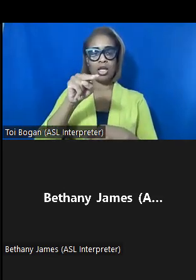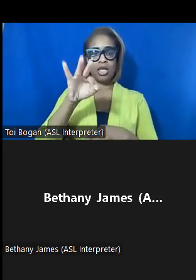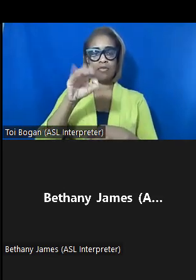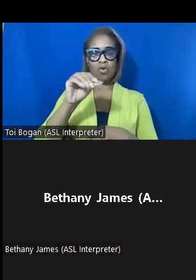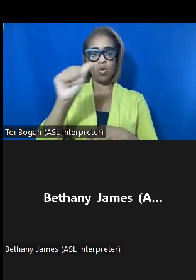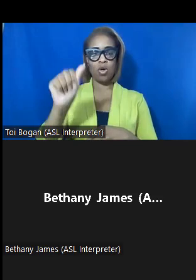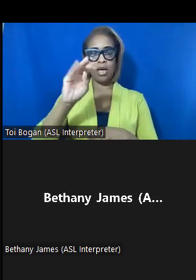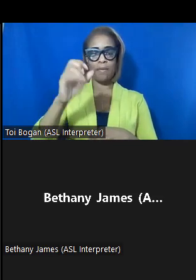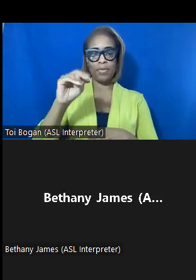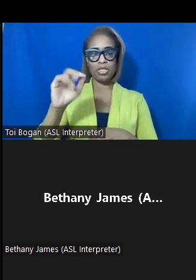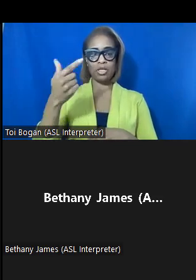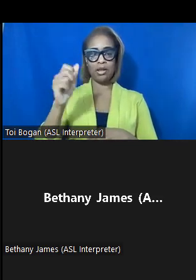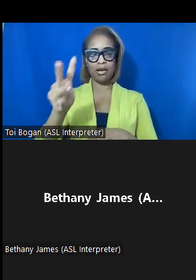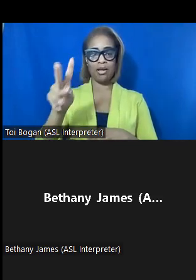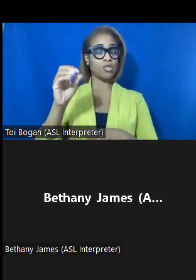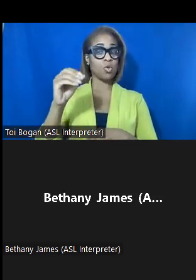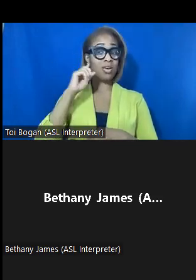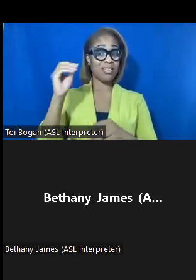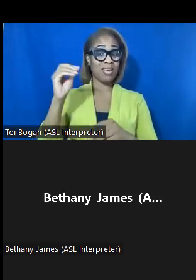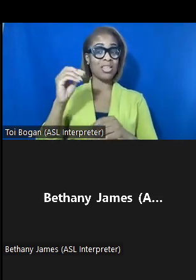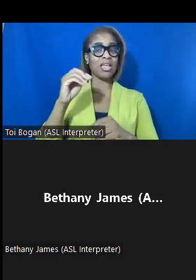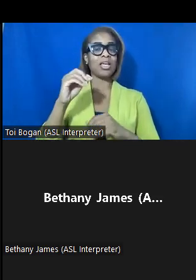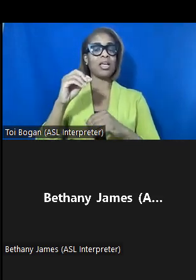If you don't hear back or if you need to speak to somebody, can you email there.